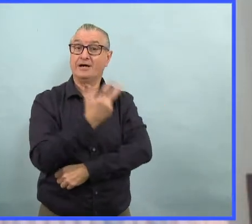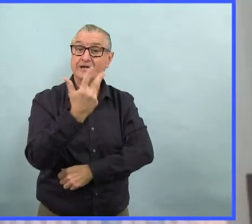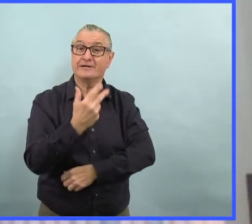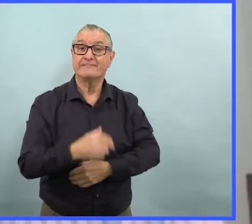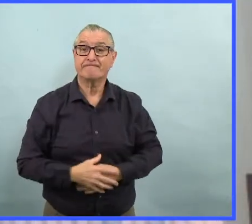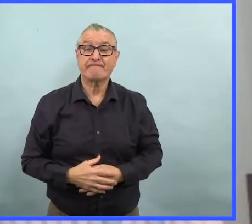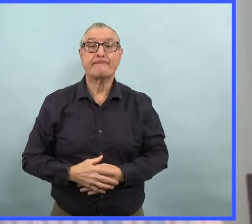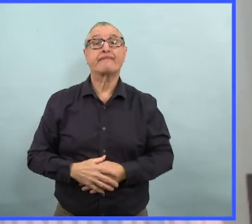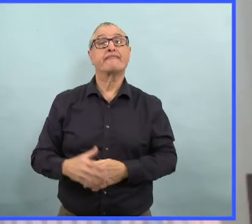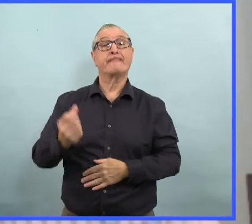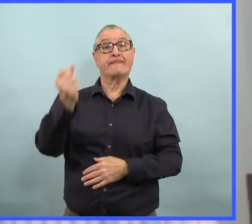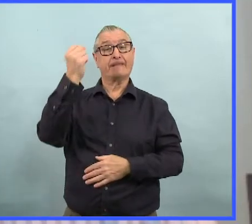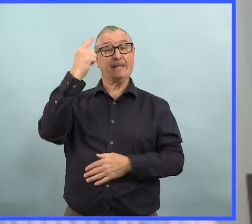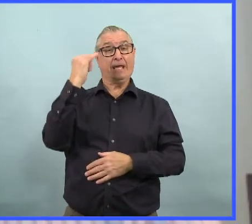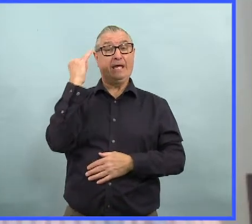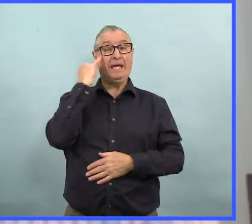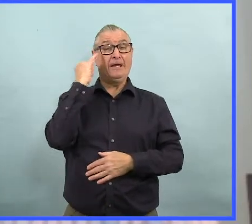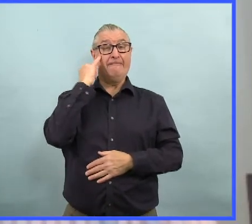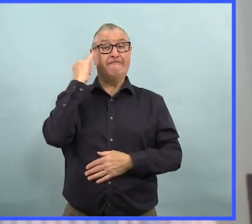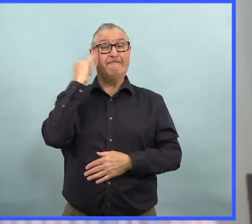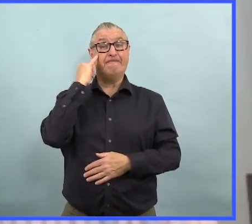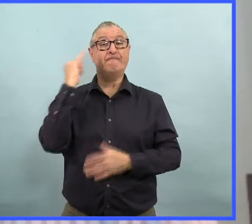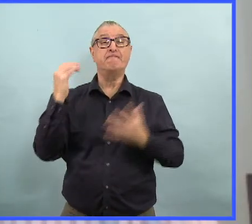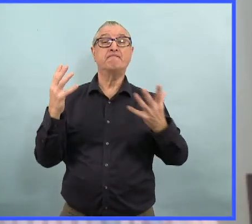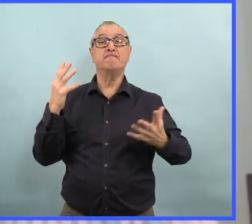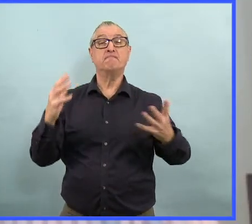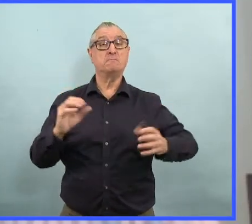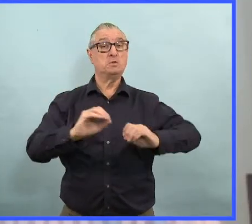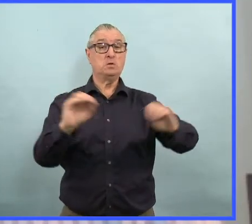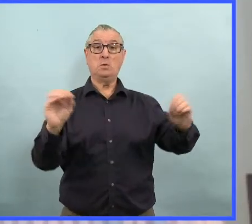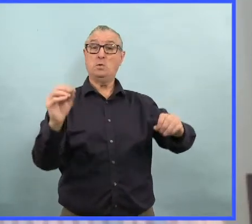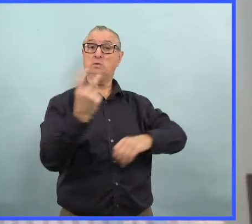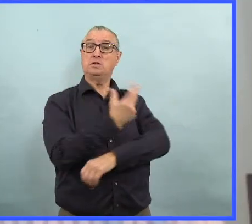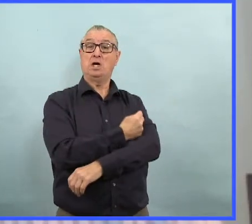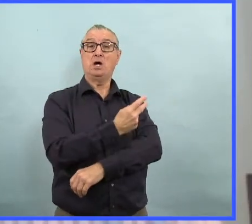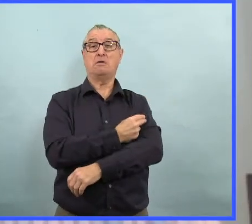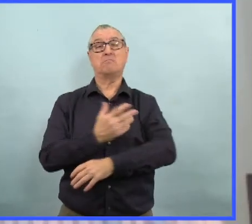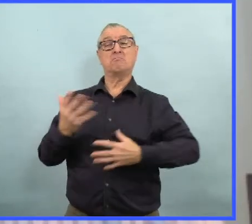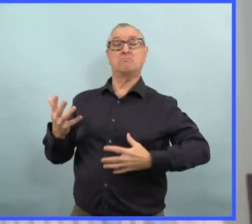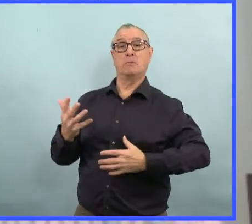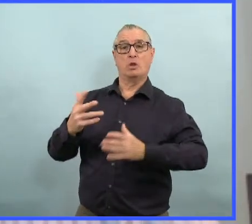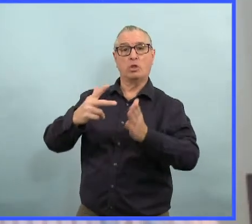to be hospitalized with covert 19 if you're not vaccinated you're 11 times more likely to be